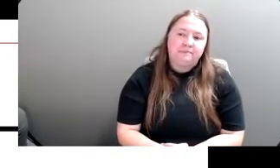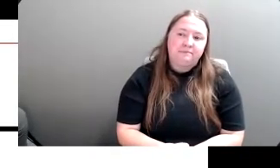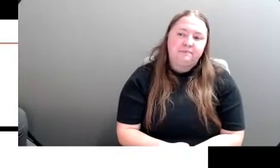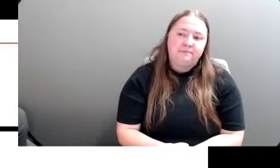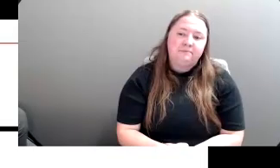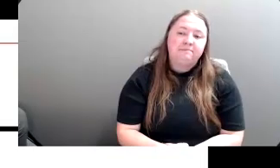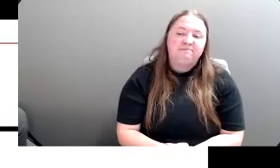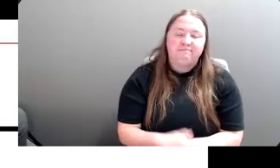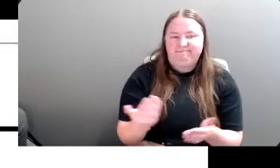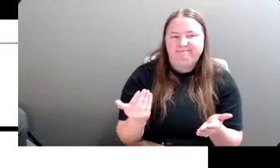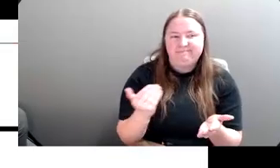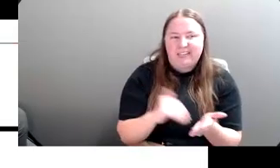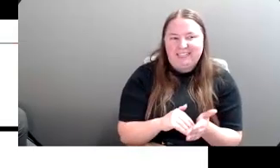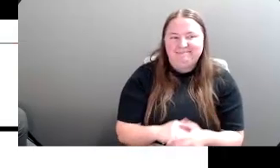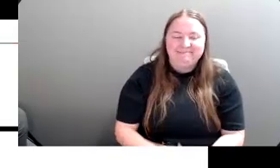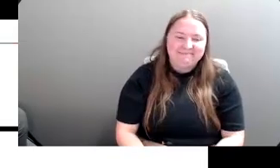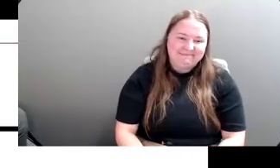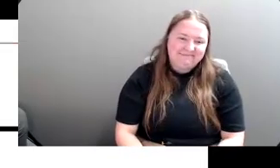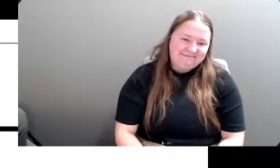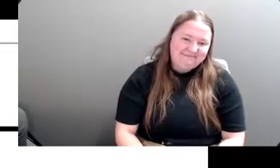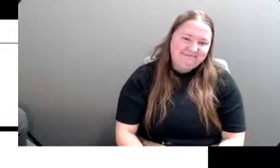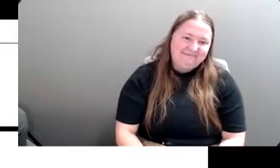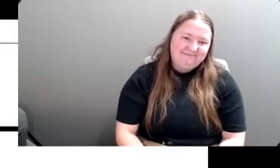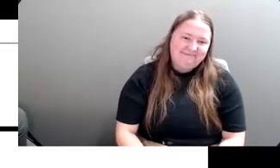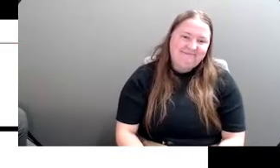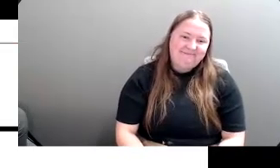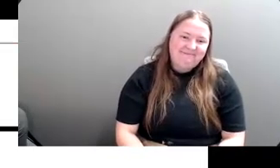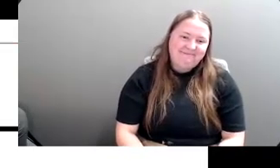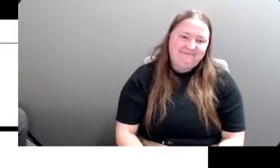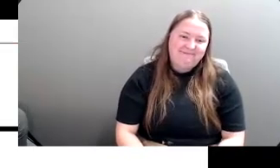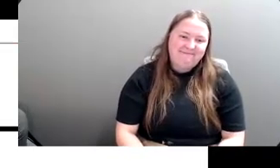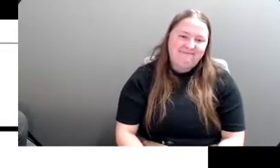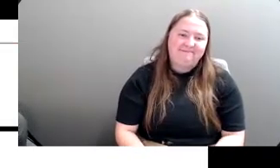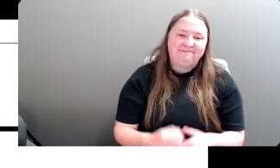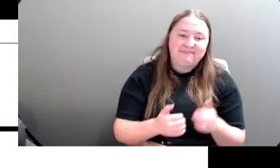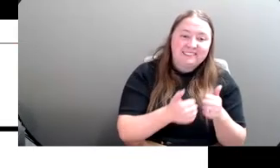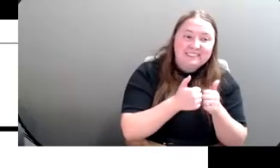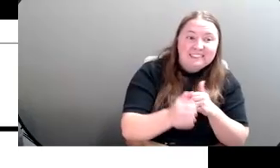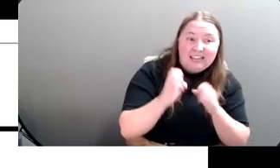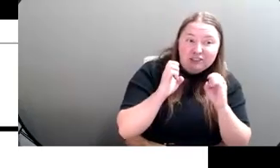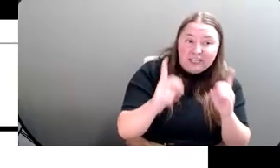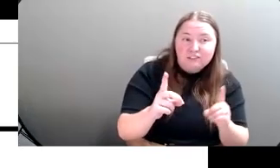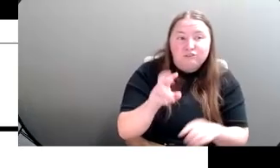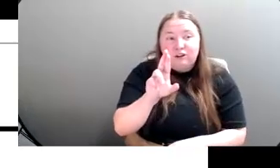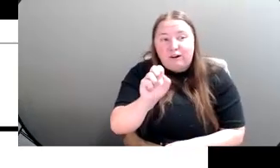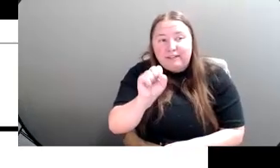So again, distance education and RSI. Going back to why RSI.